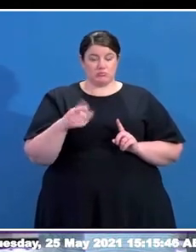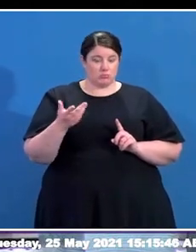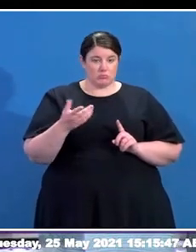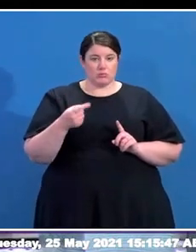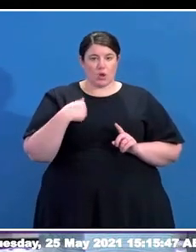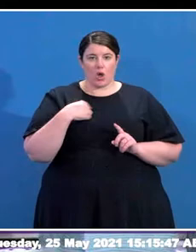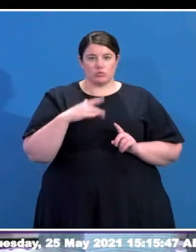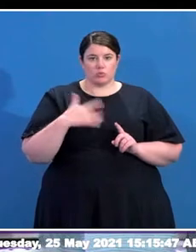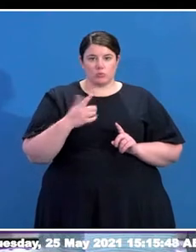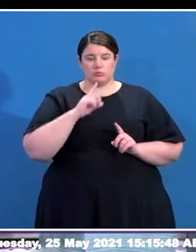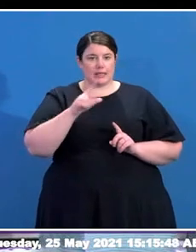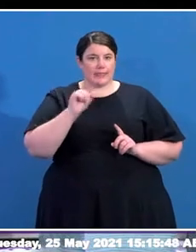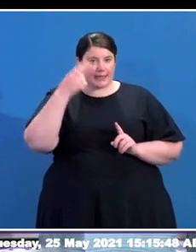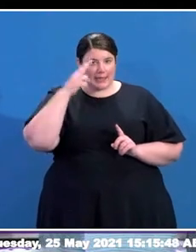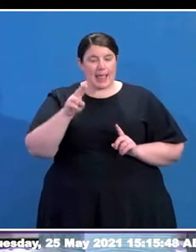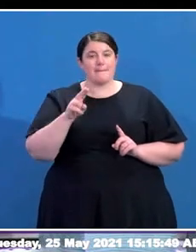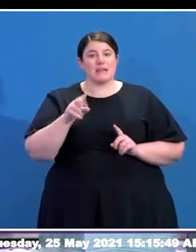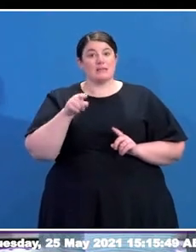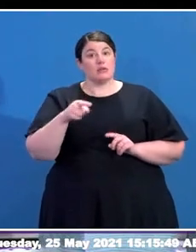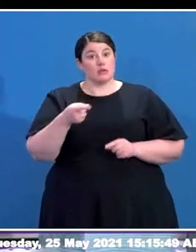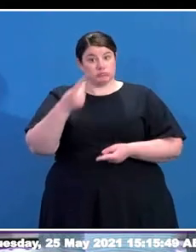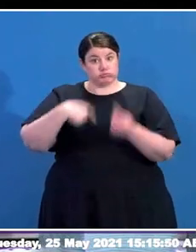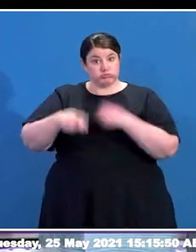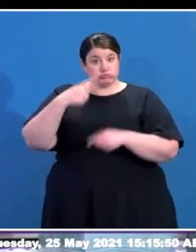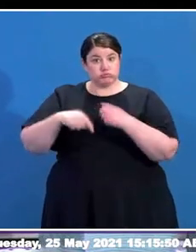repeat, who describes what has happened.